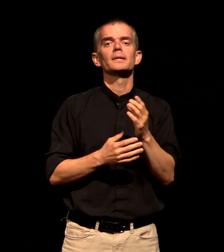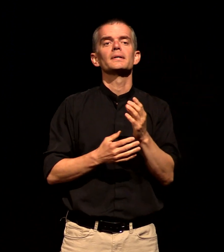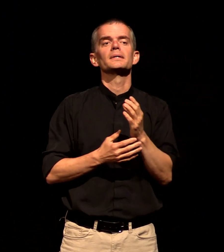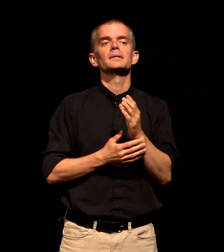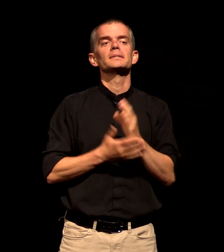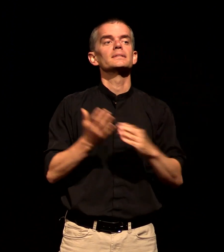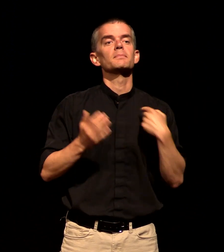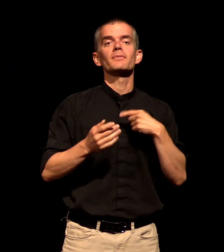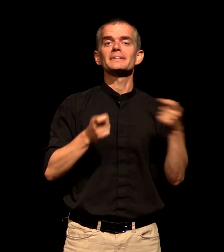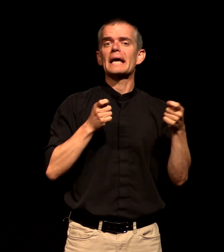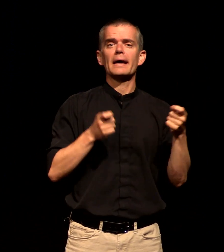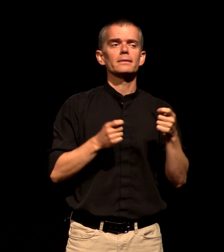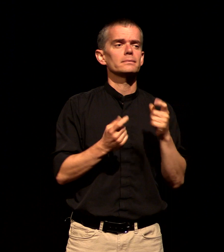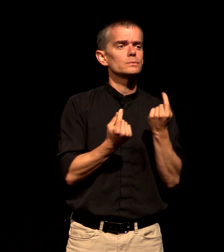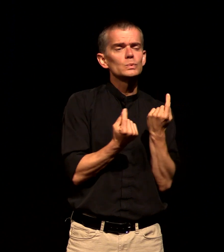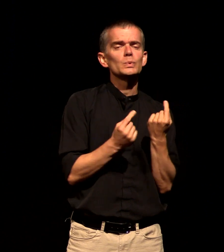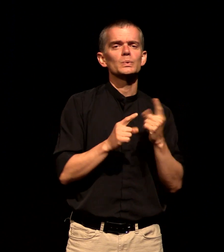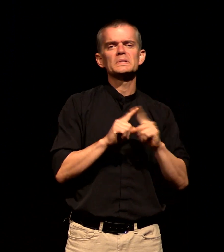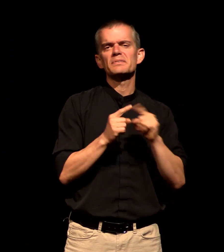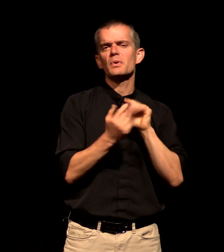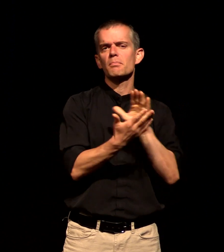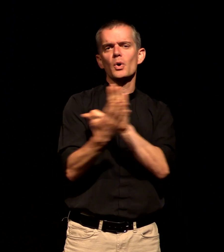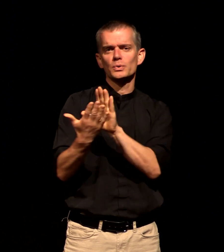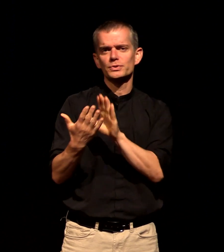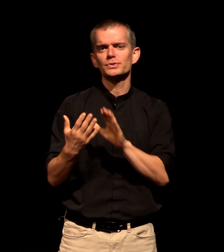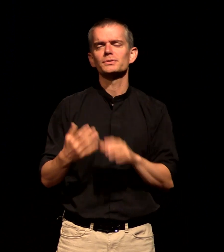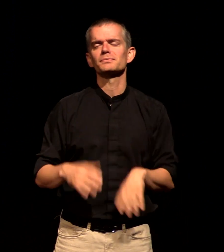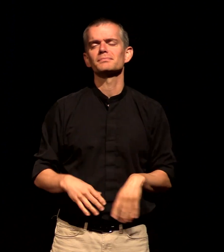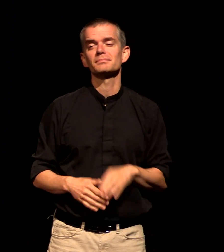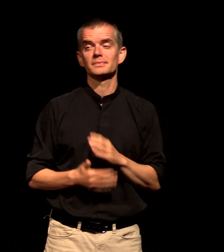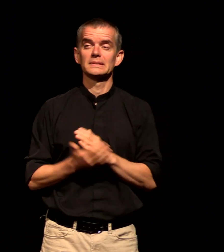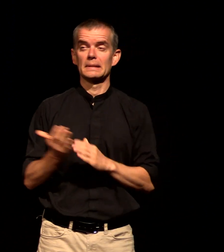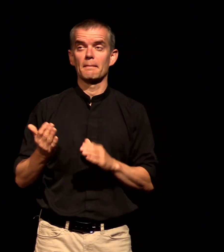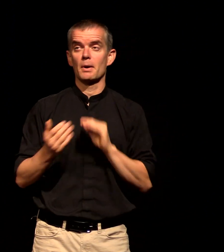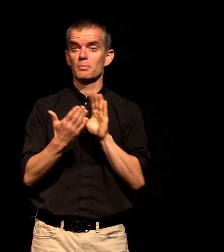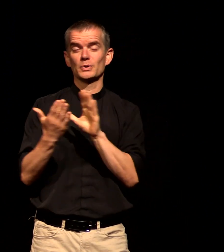in the long run. We're currently in a series called Summer in the